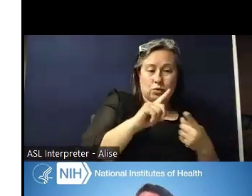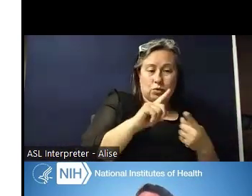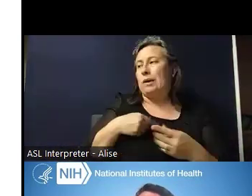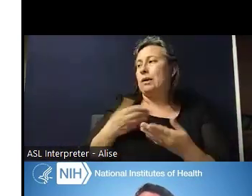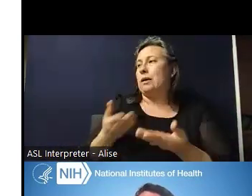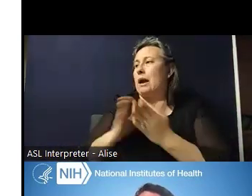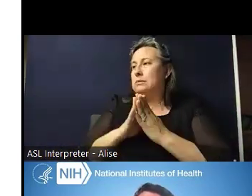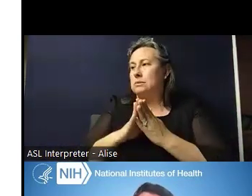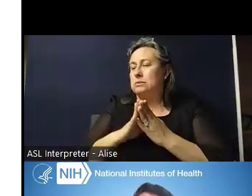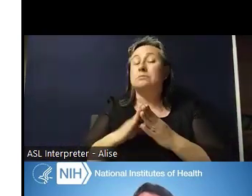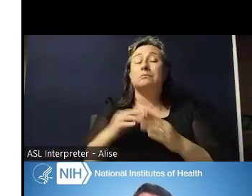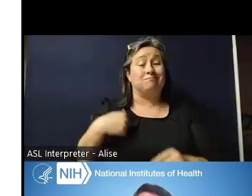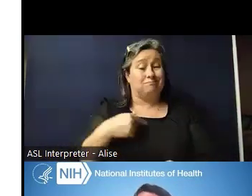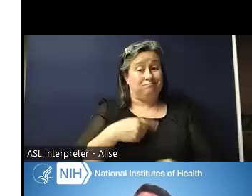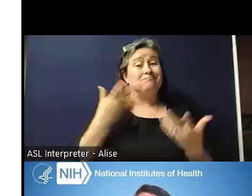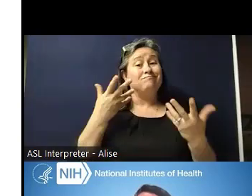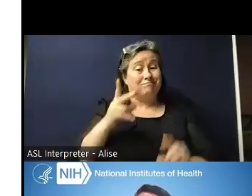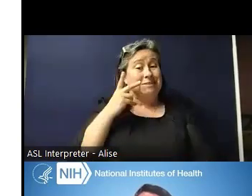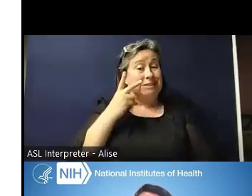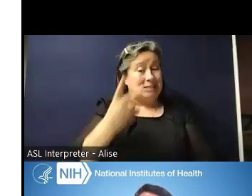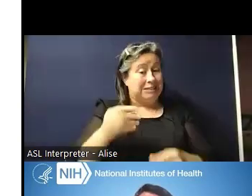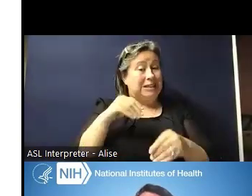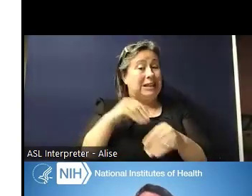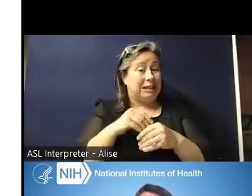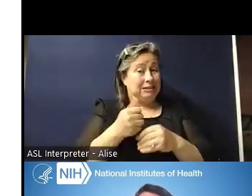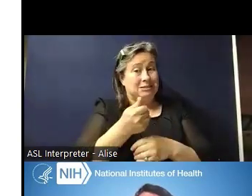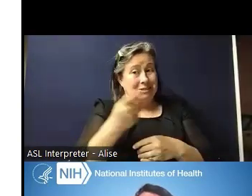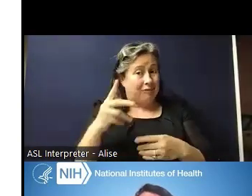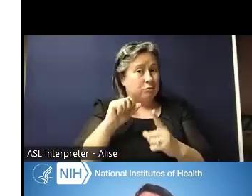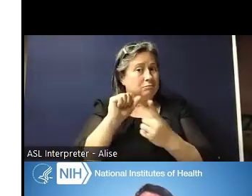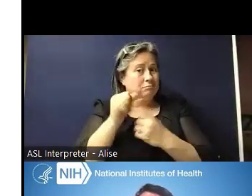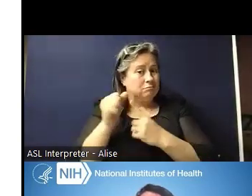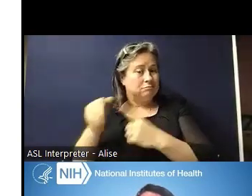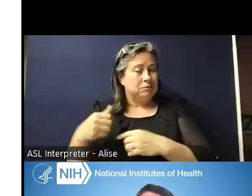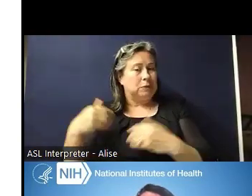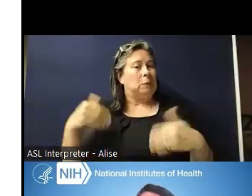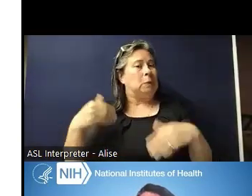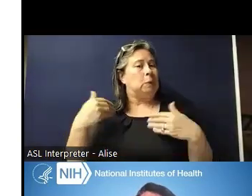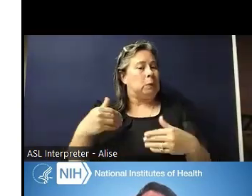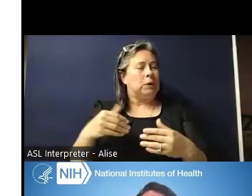And we've actually seen that in several cases. So it's really important to protect yourself